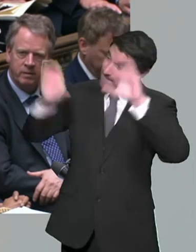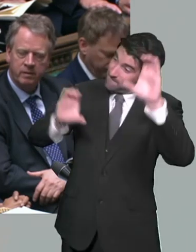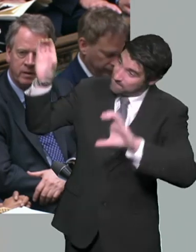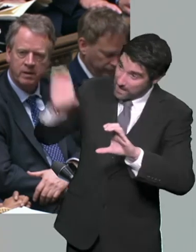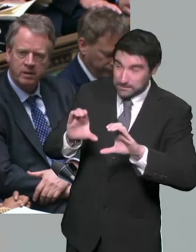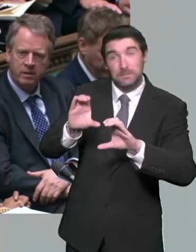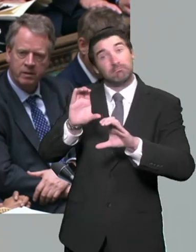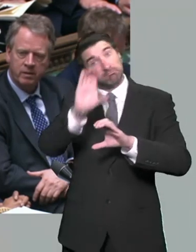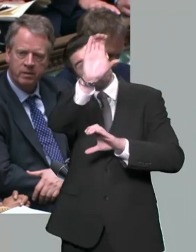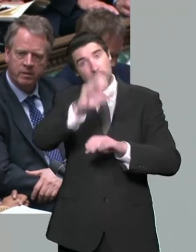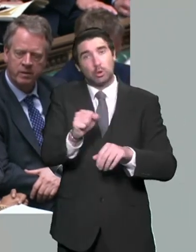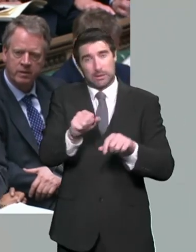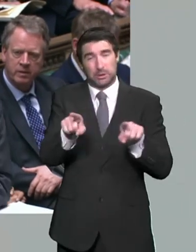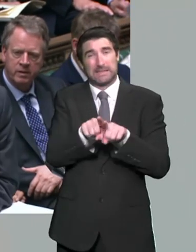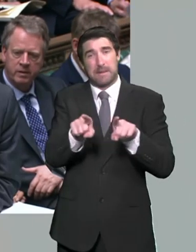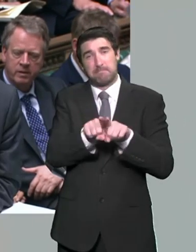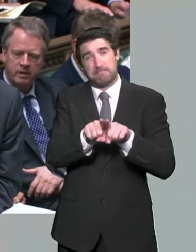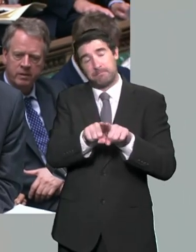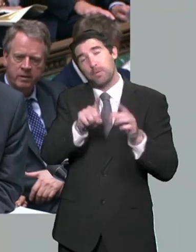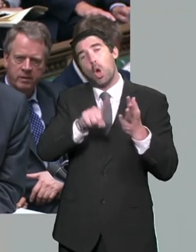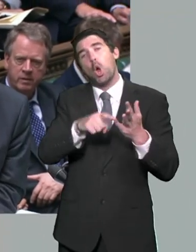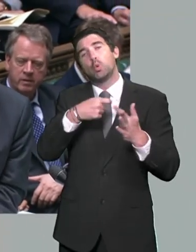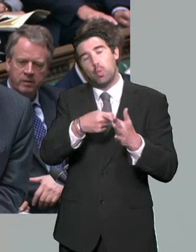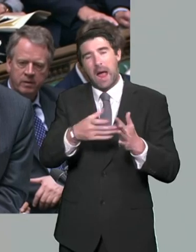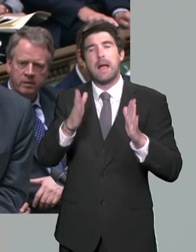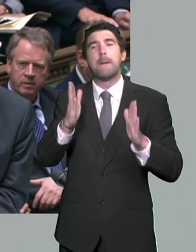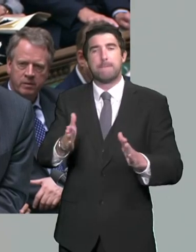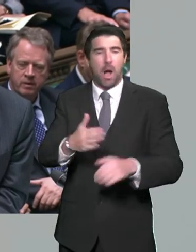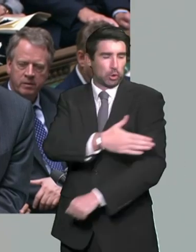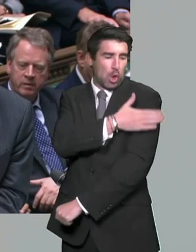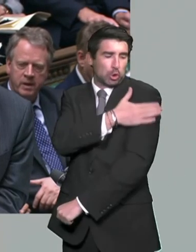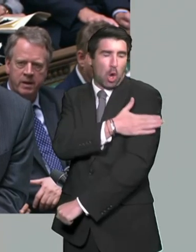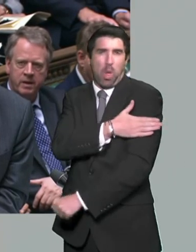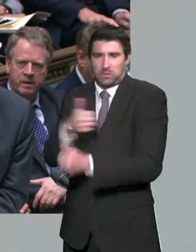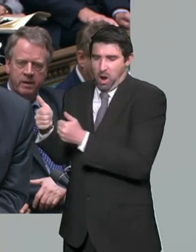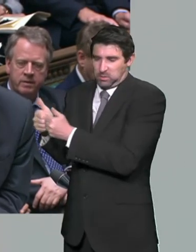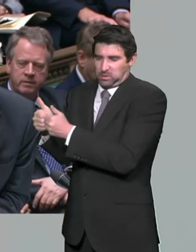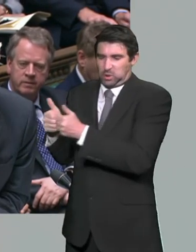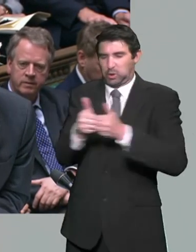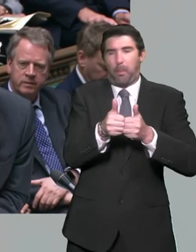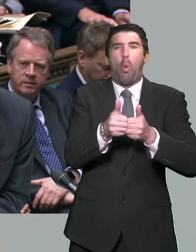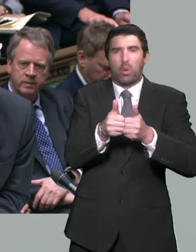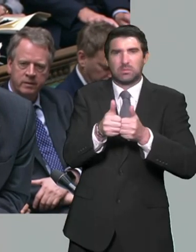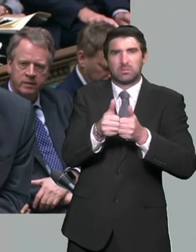tech sector, and the whole UK is standing strong together on the international stage and sticking up for the Ukrainians.